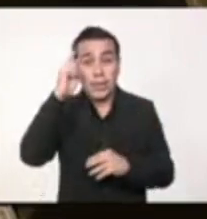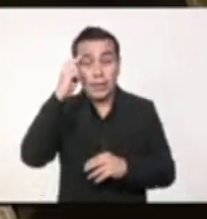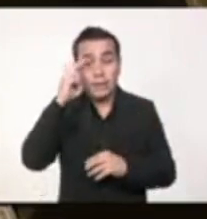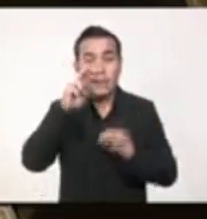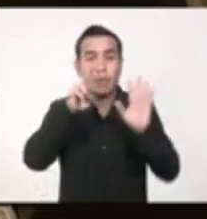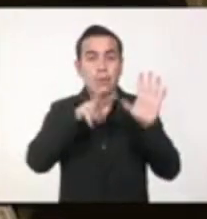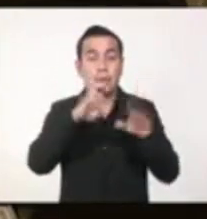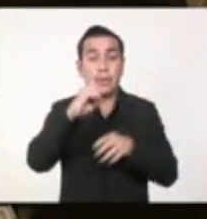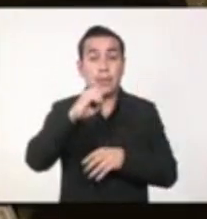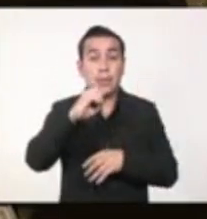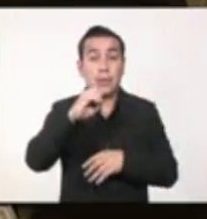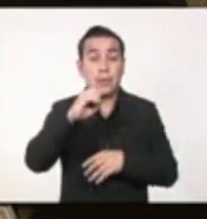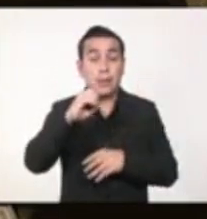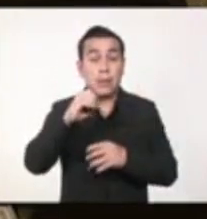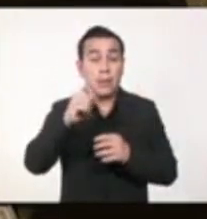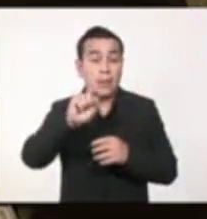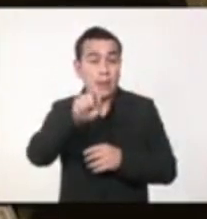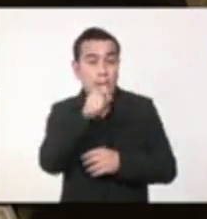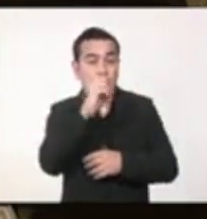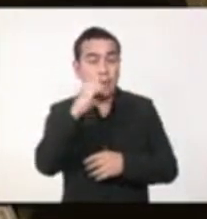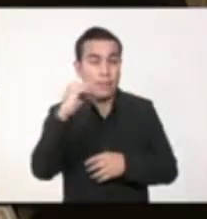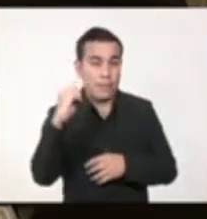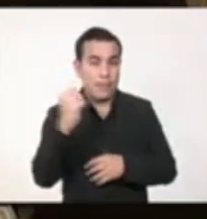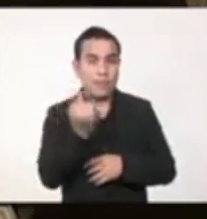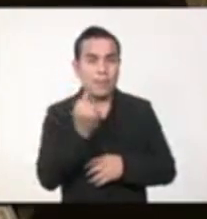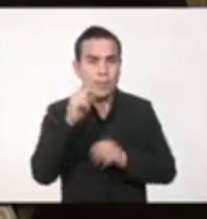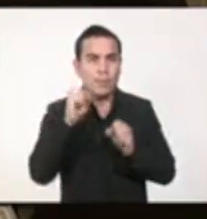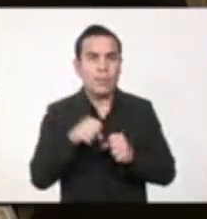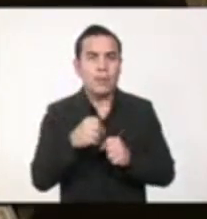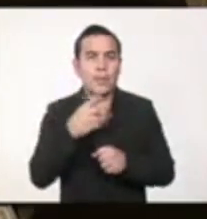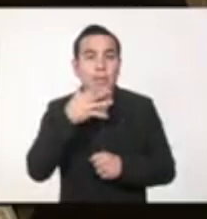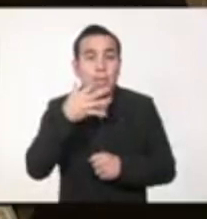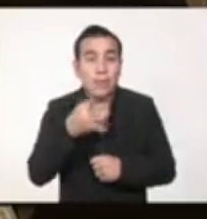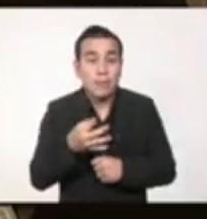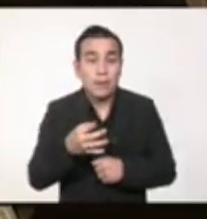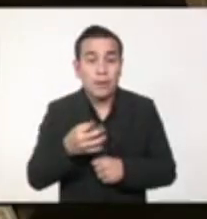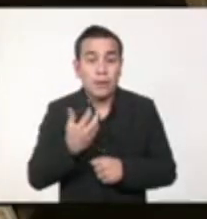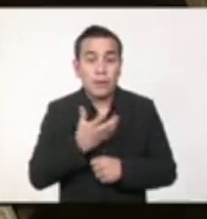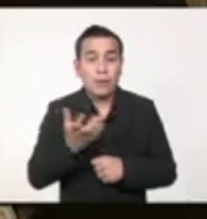they could galvanize one percent of the population, nos ponen setenta mil personas en la calle, quitemos a los